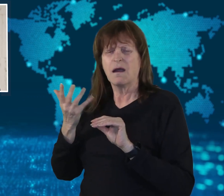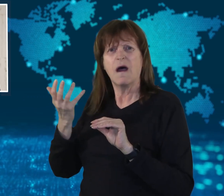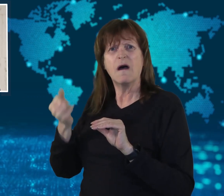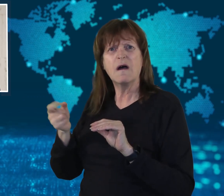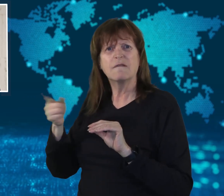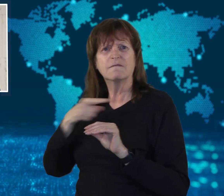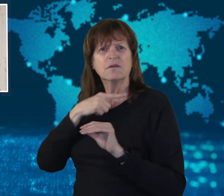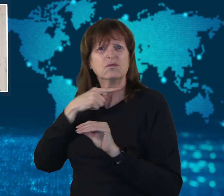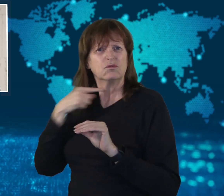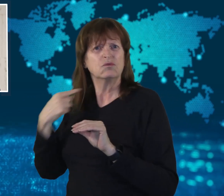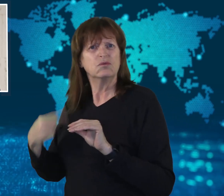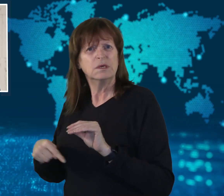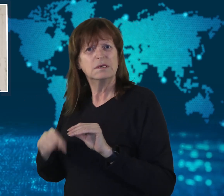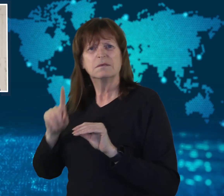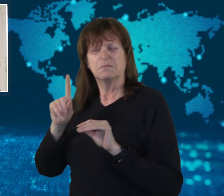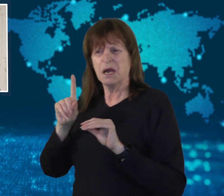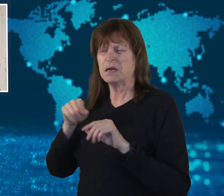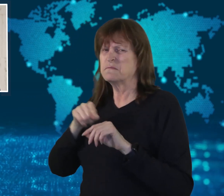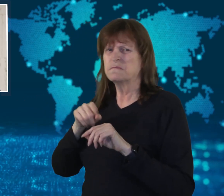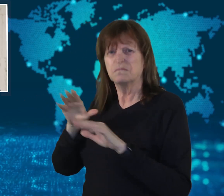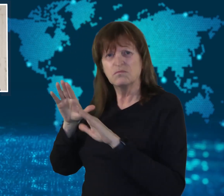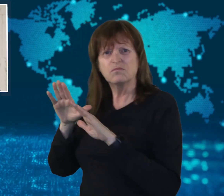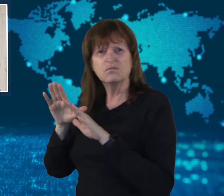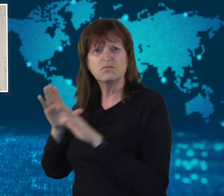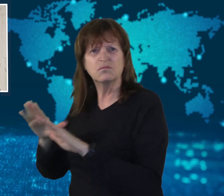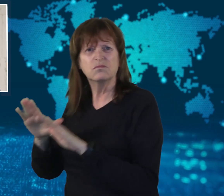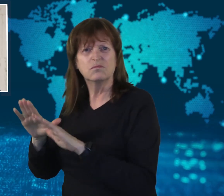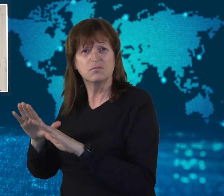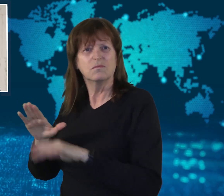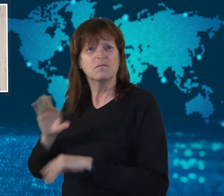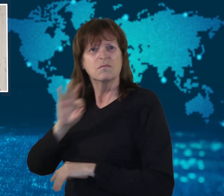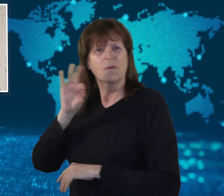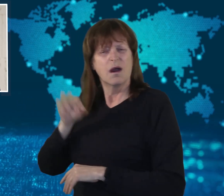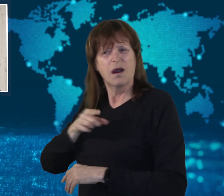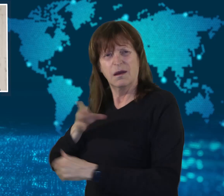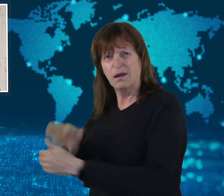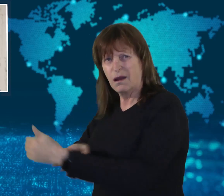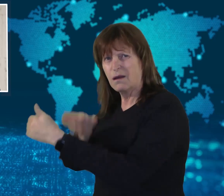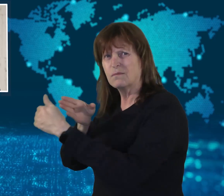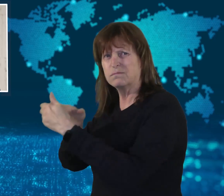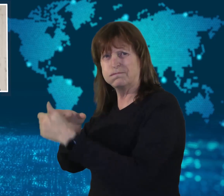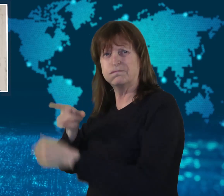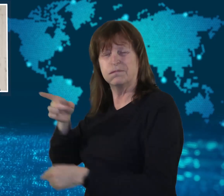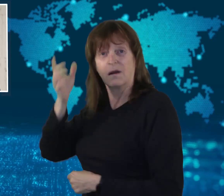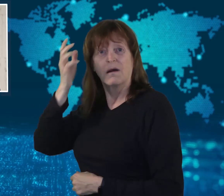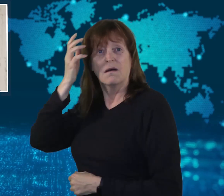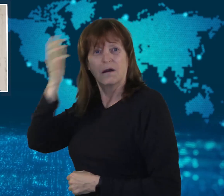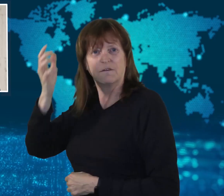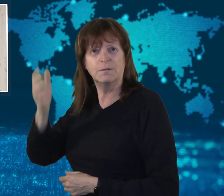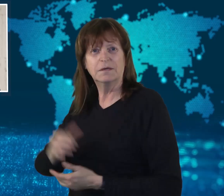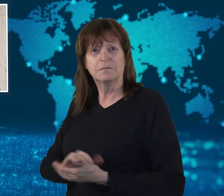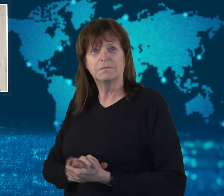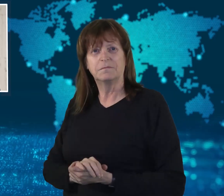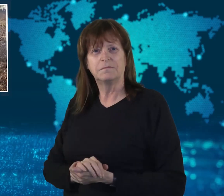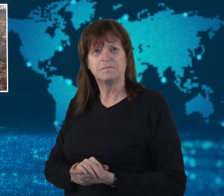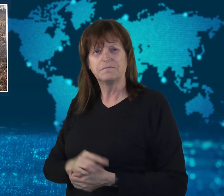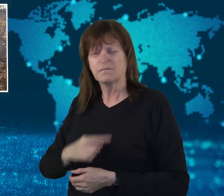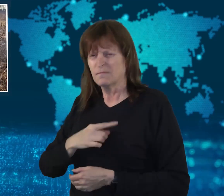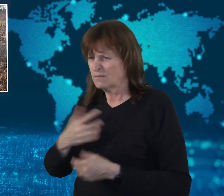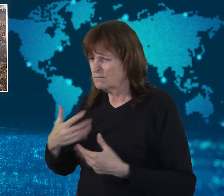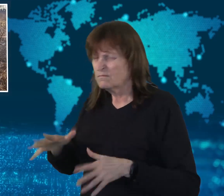the risk he faced because he opposed the government.